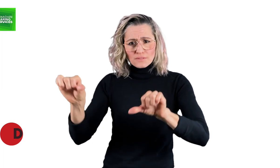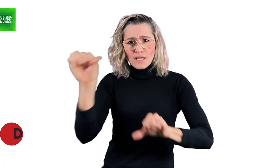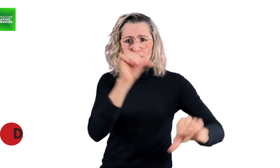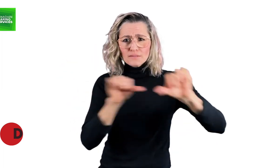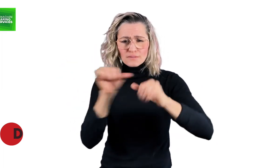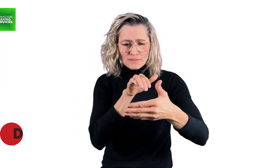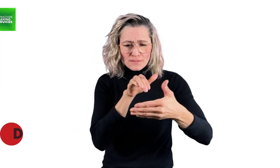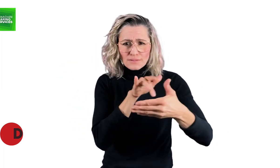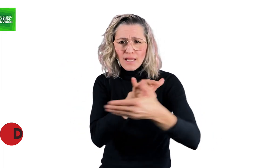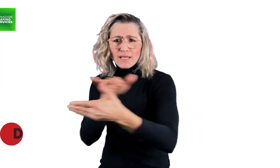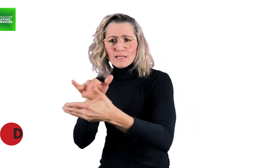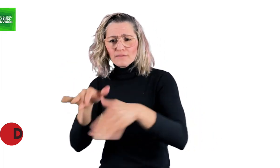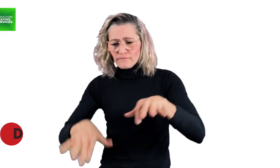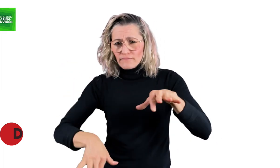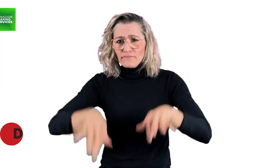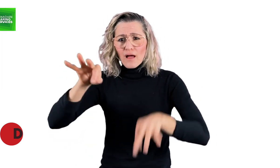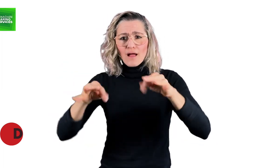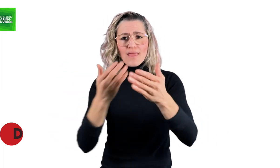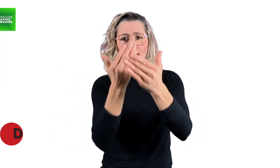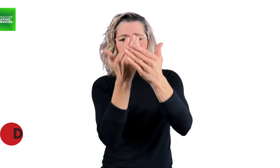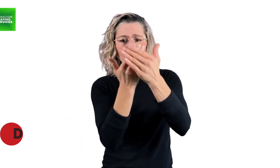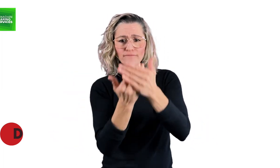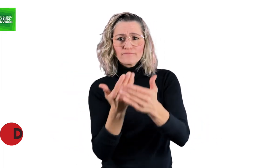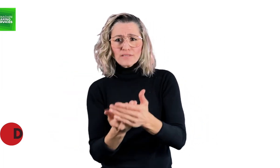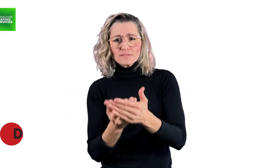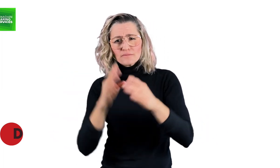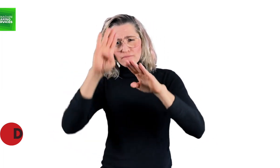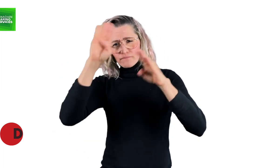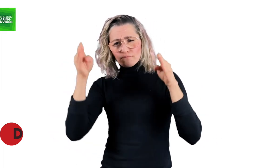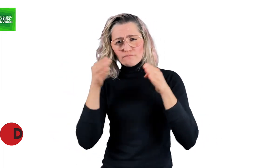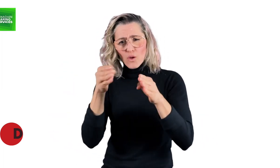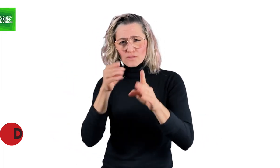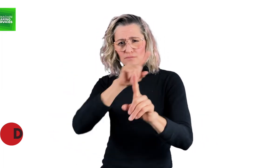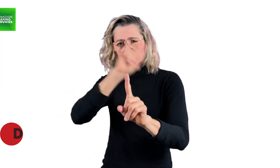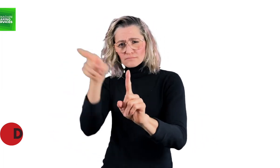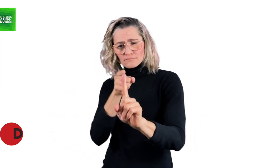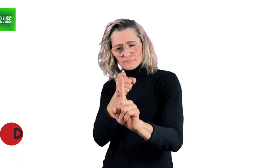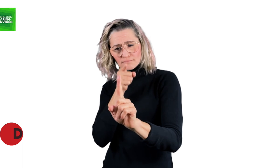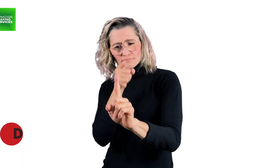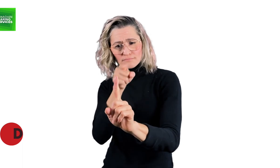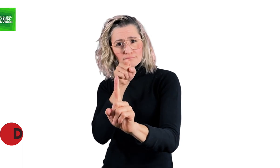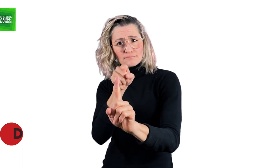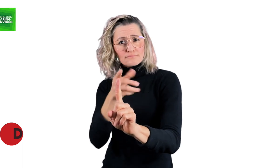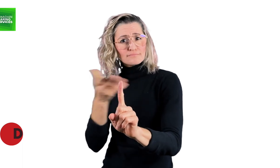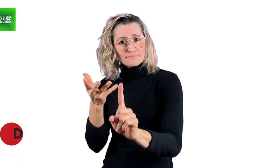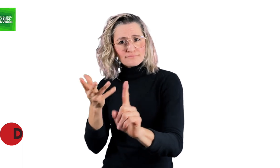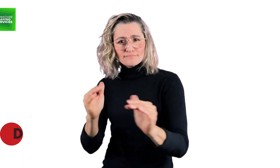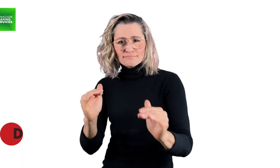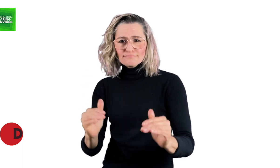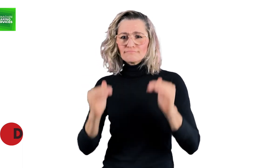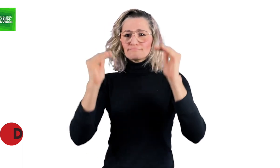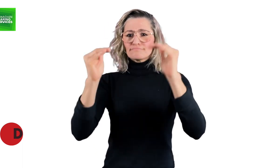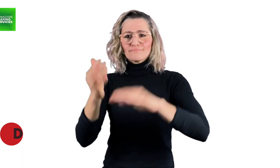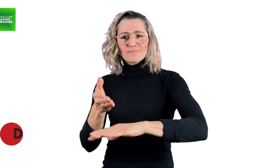study focused only on advancing research and knowledge that